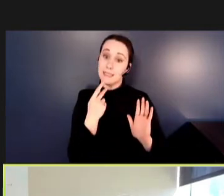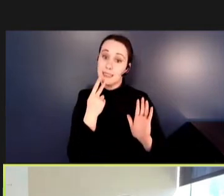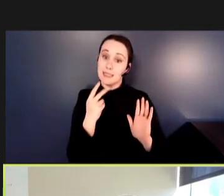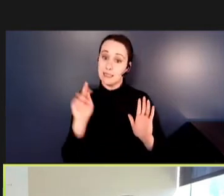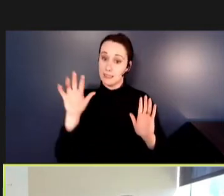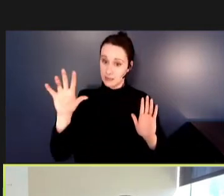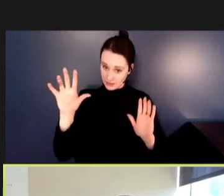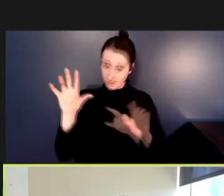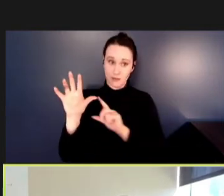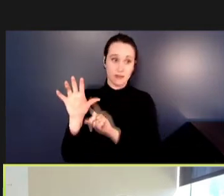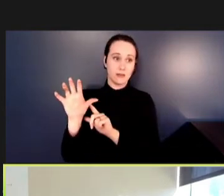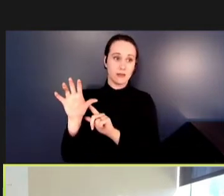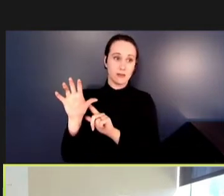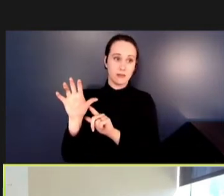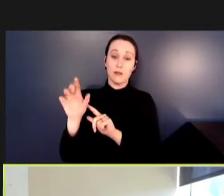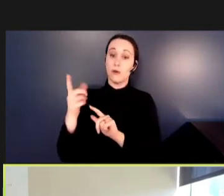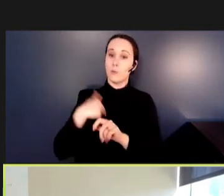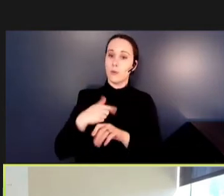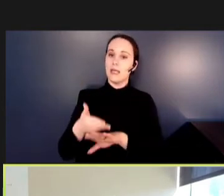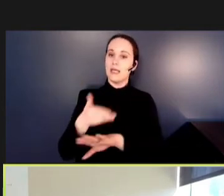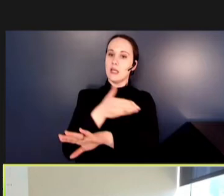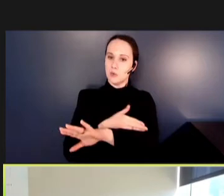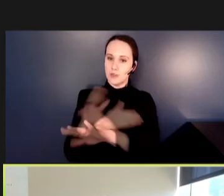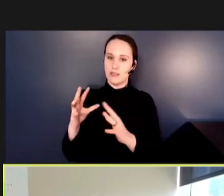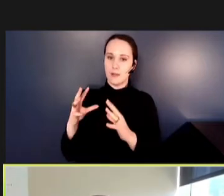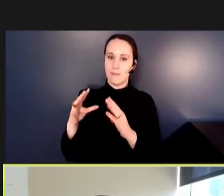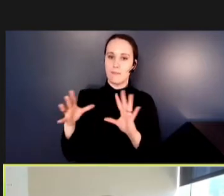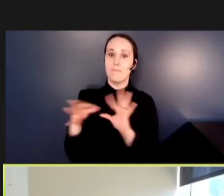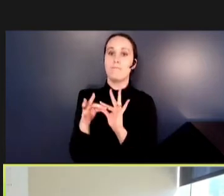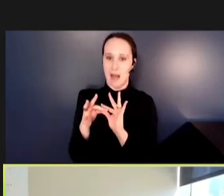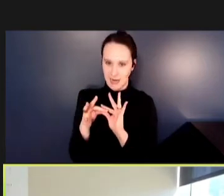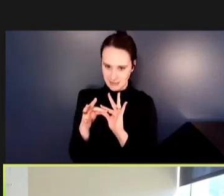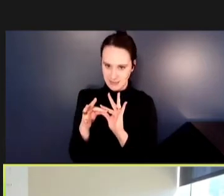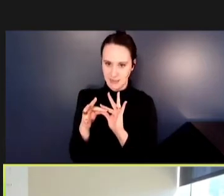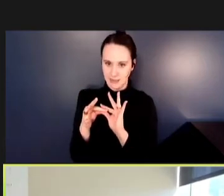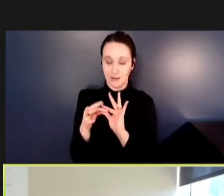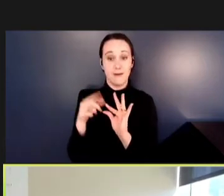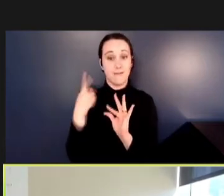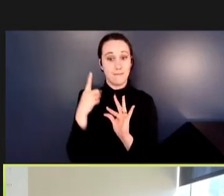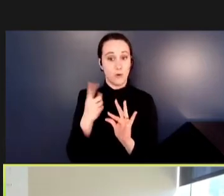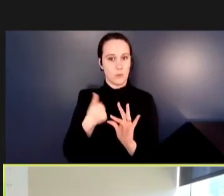we were able to increase binding to known neutralizing antibodies that took about 10